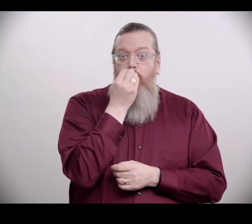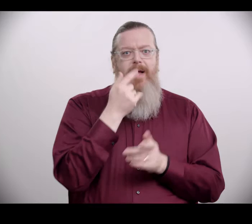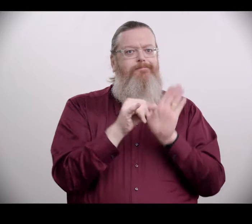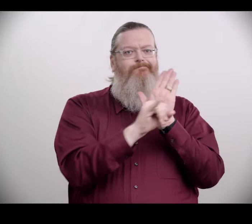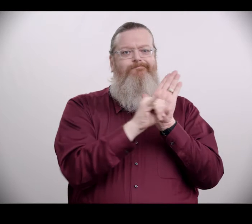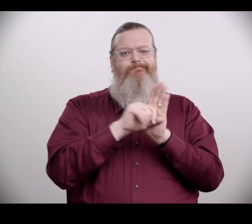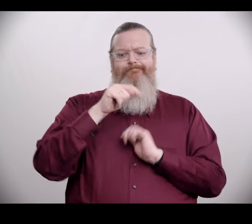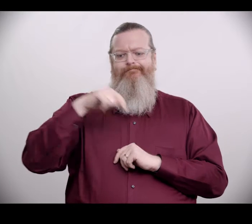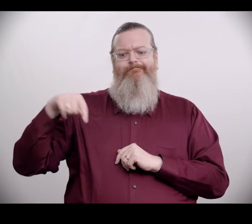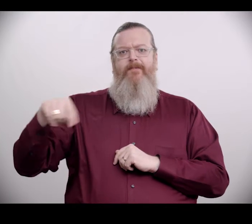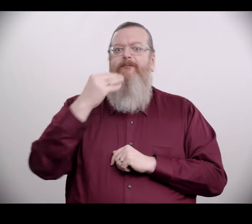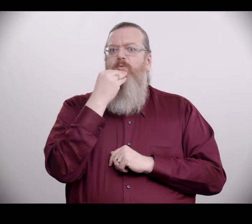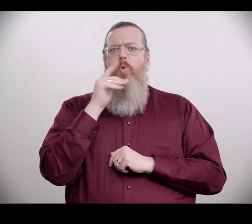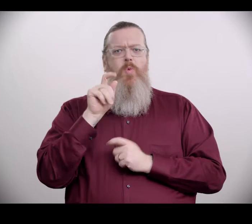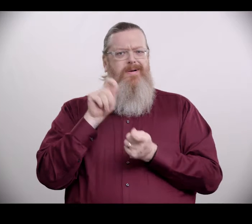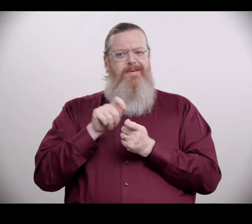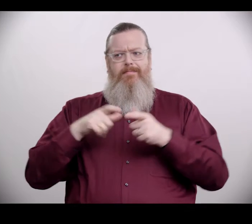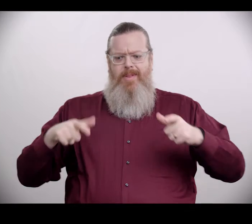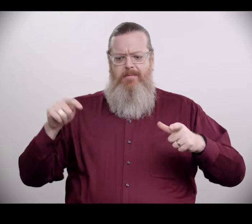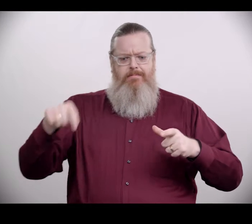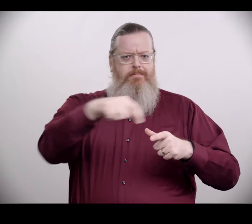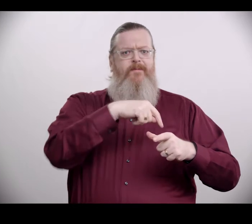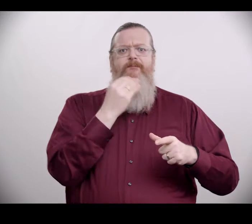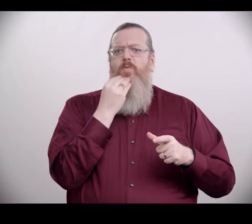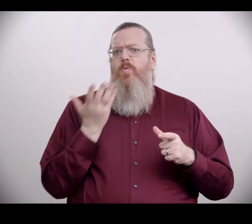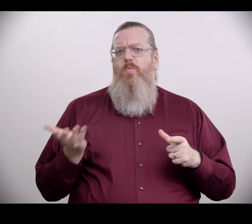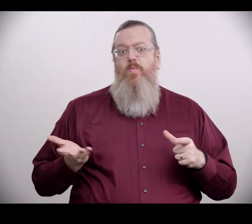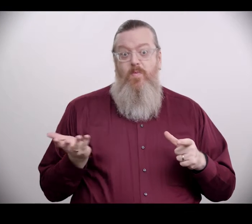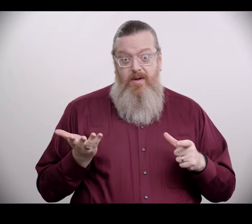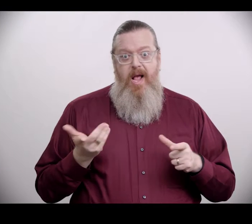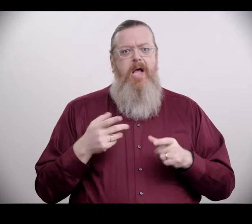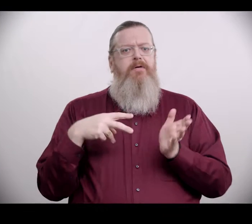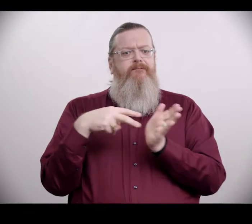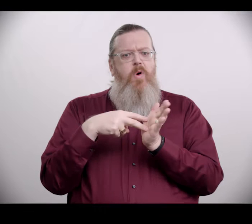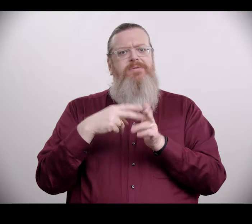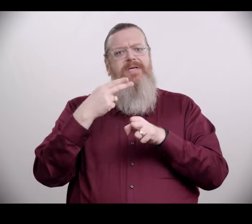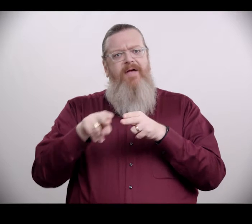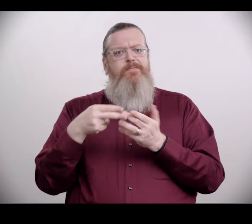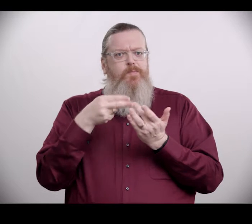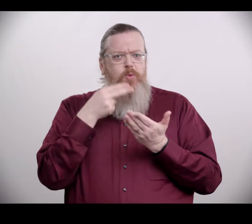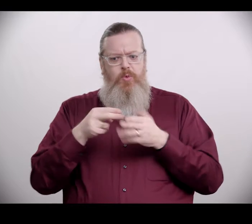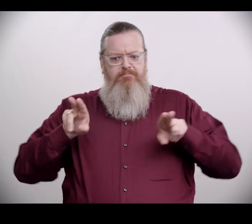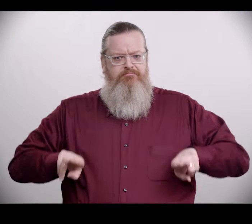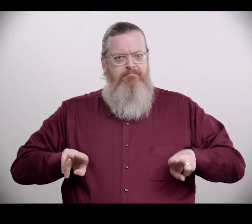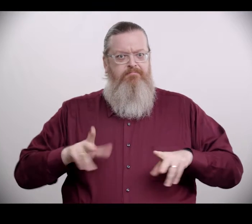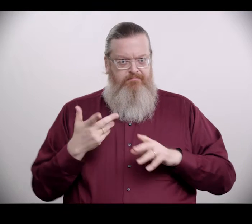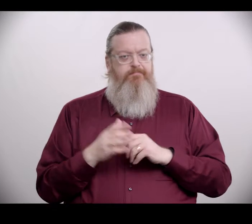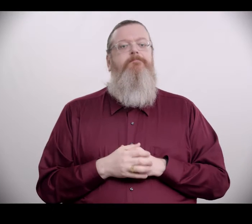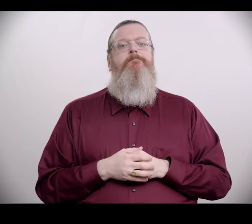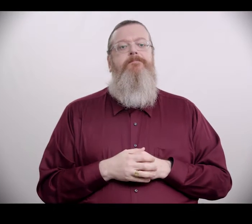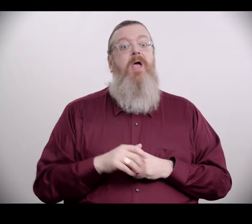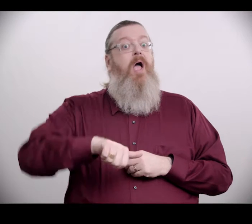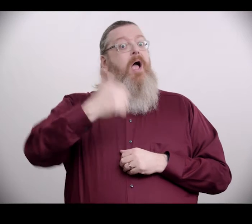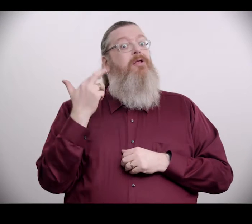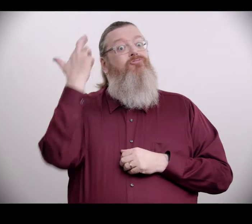of food and identifying location of food and utensils on the tray